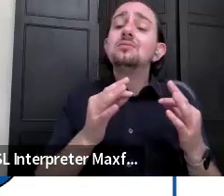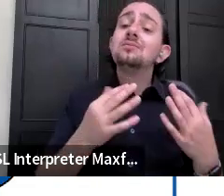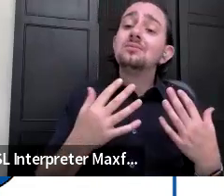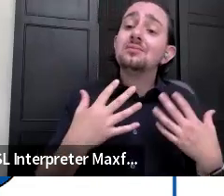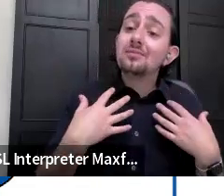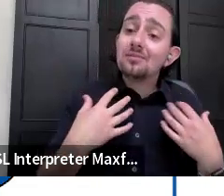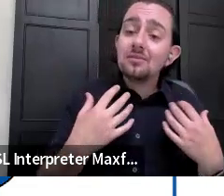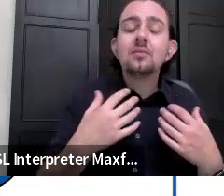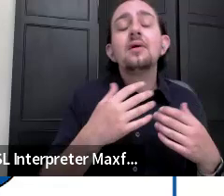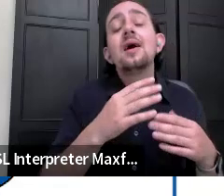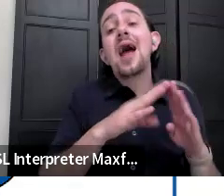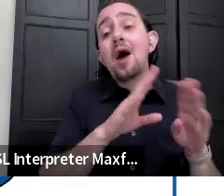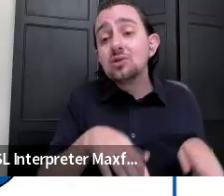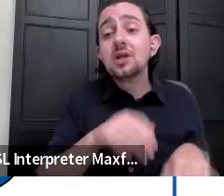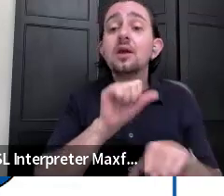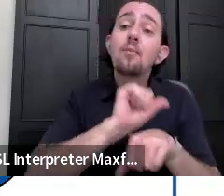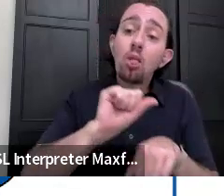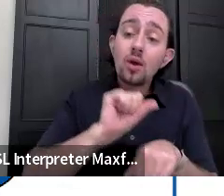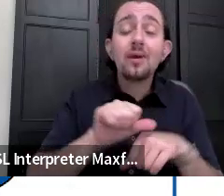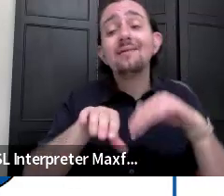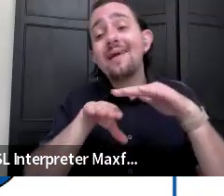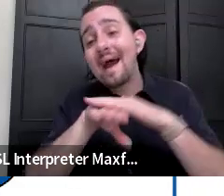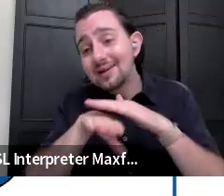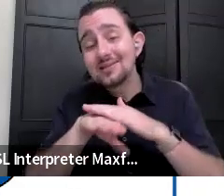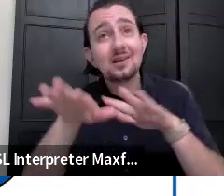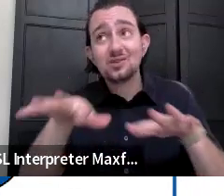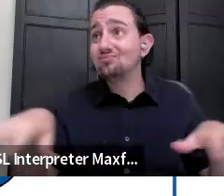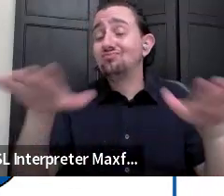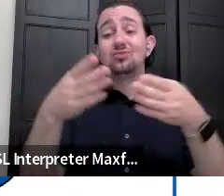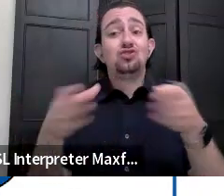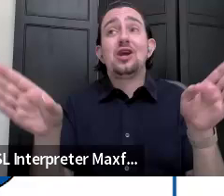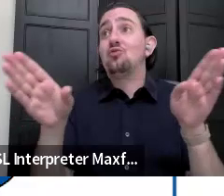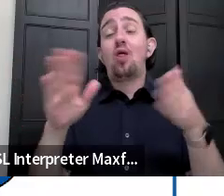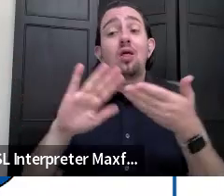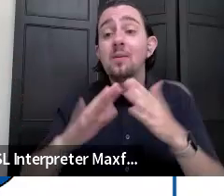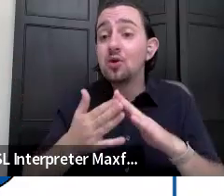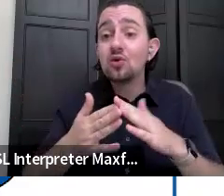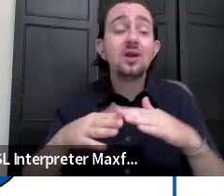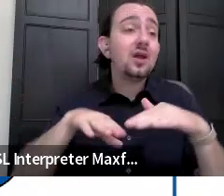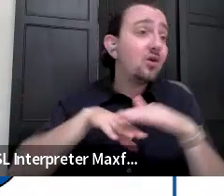facility access and being able to go to stores and access to your community, do recreation.